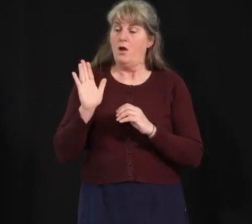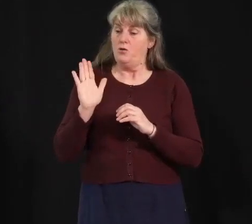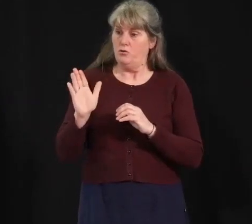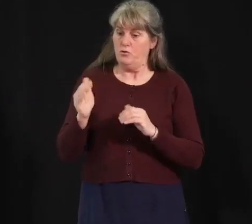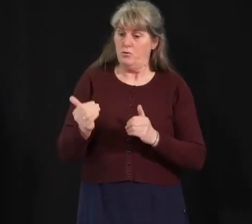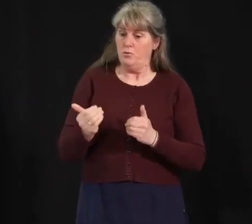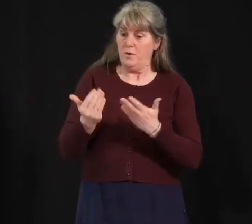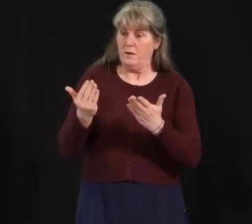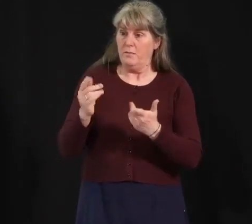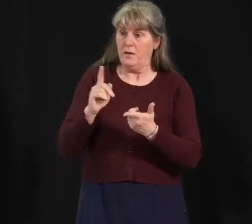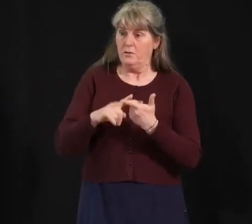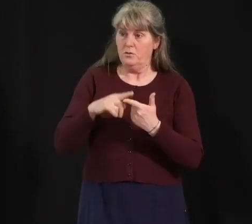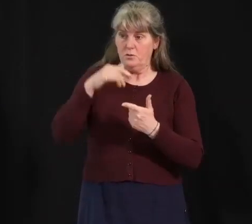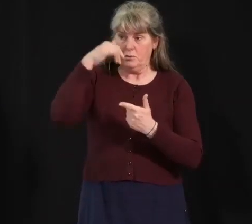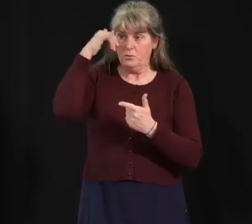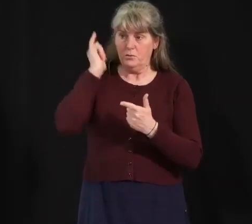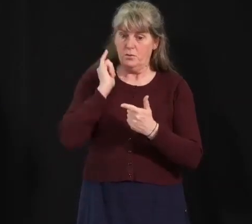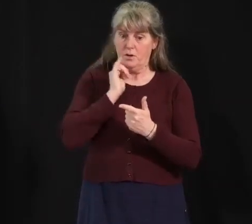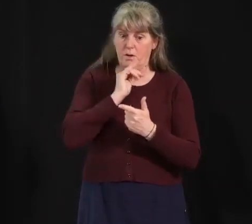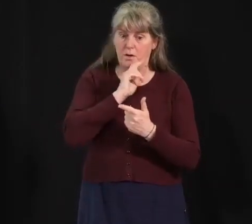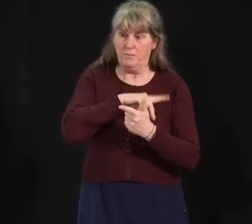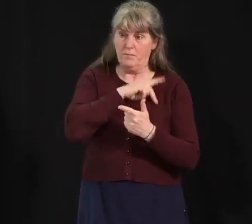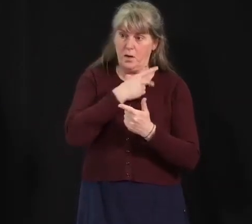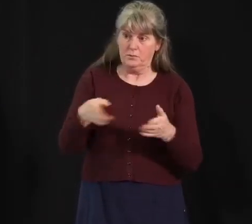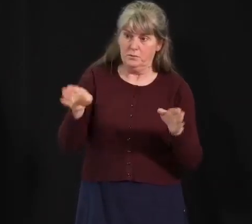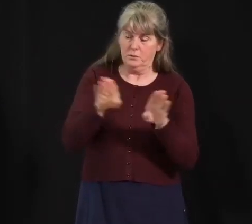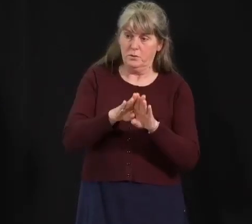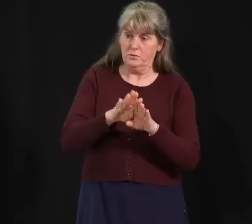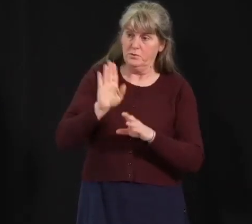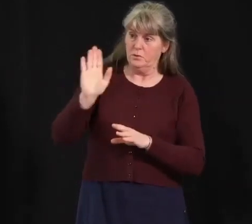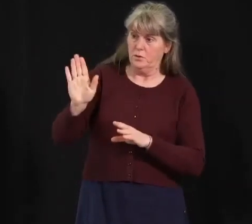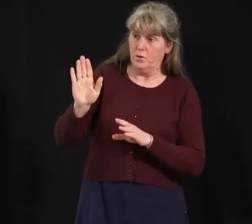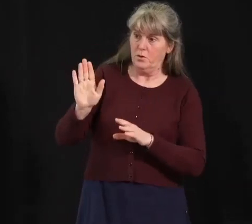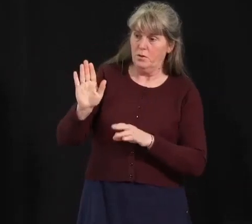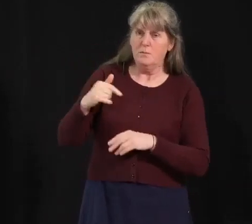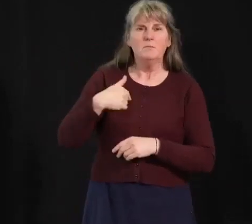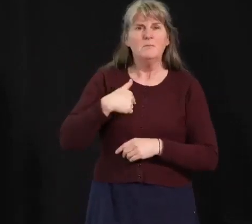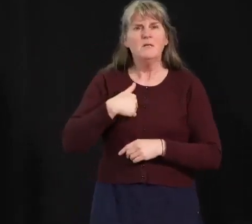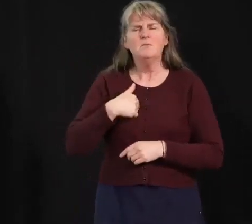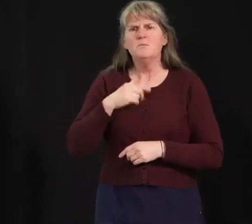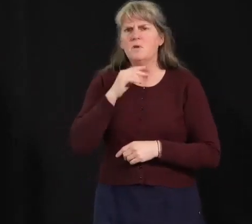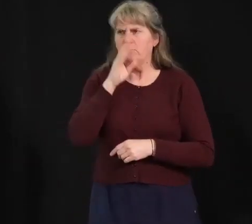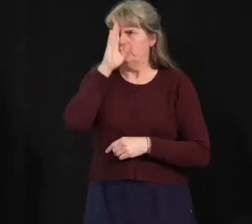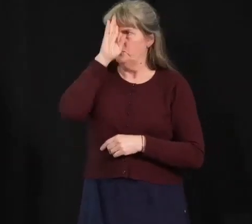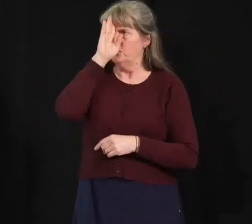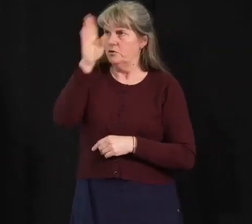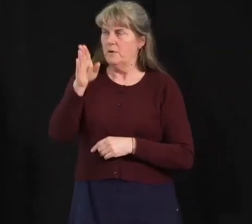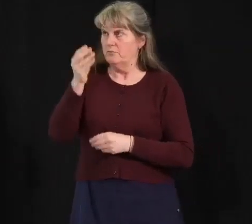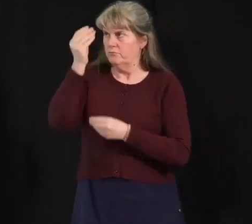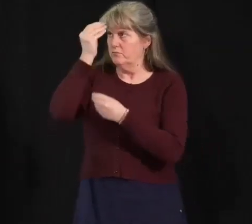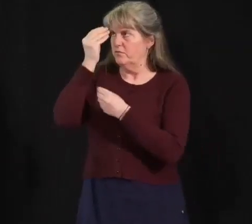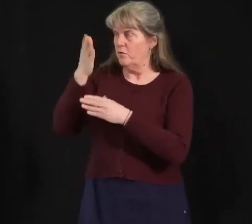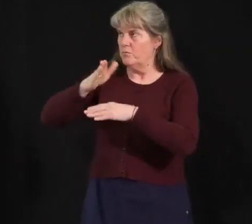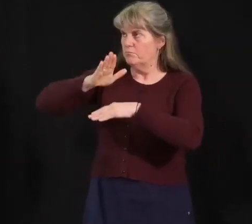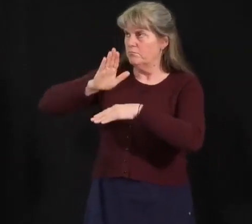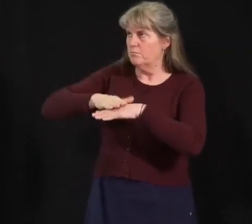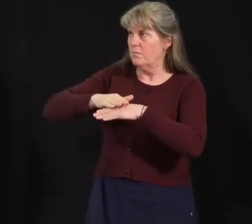Reporter: Yeah. Can you just clarify if it was the recommendation of your